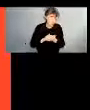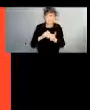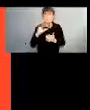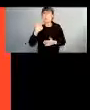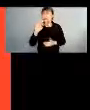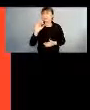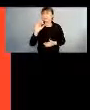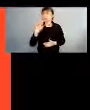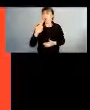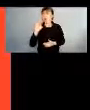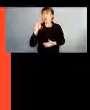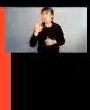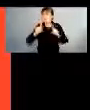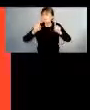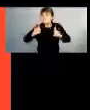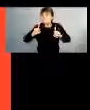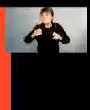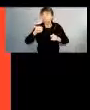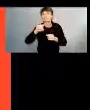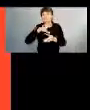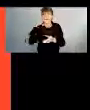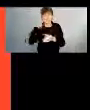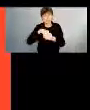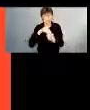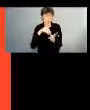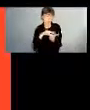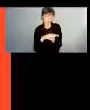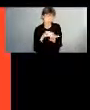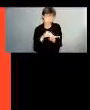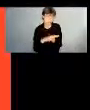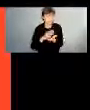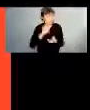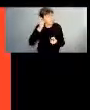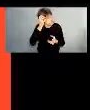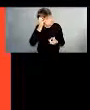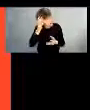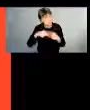You might include documentation or information that demonstrates your research and planning